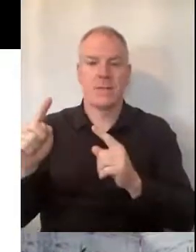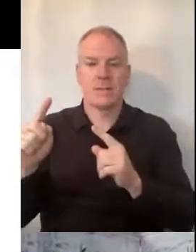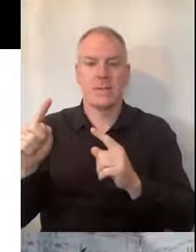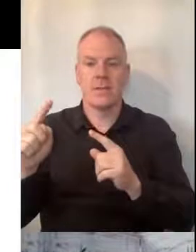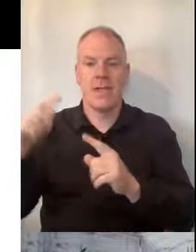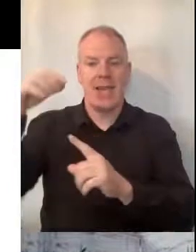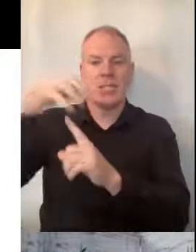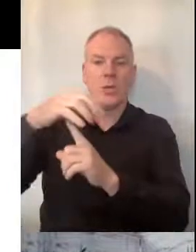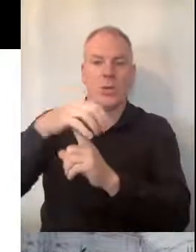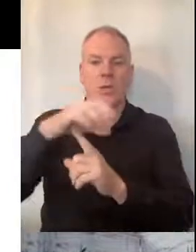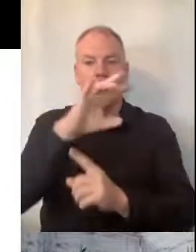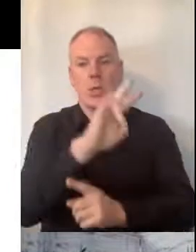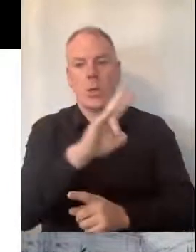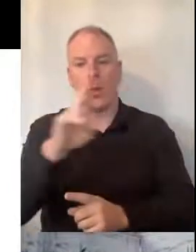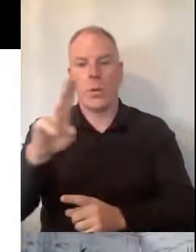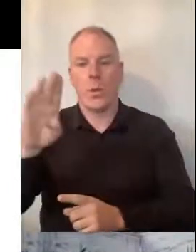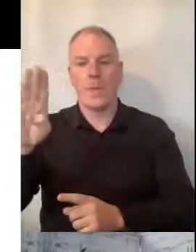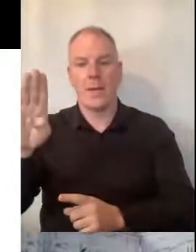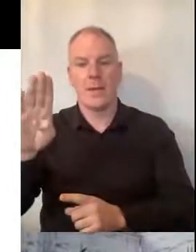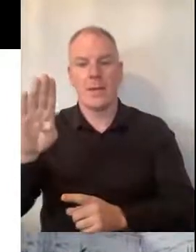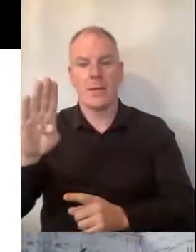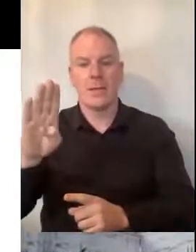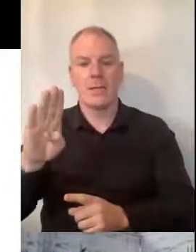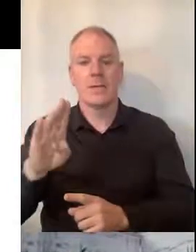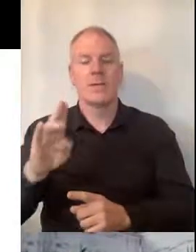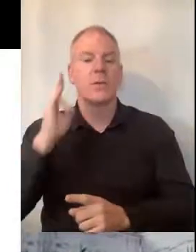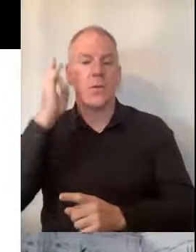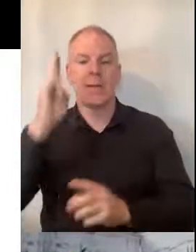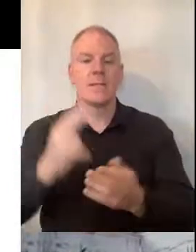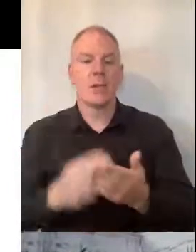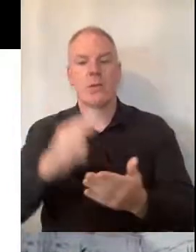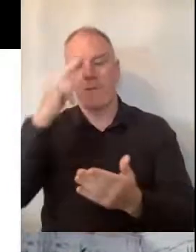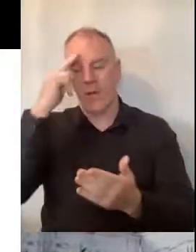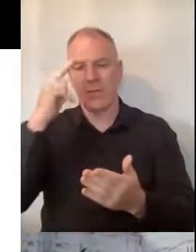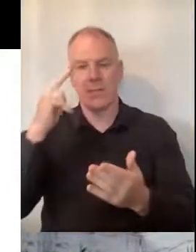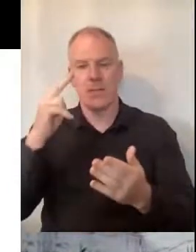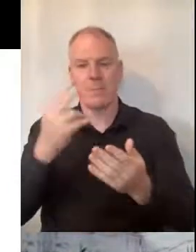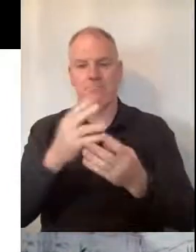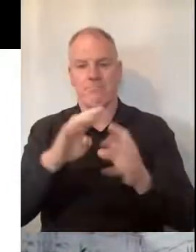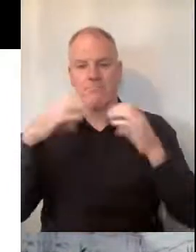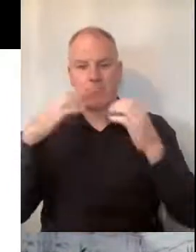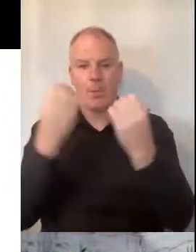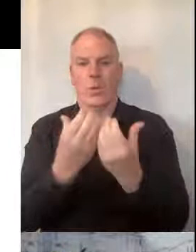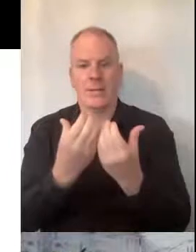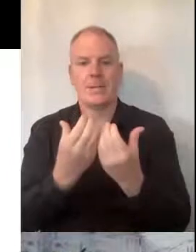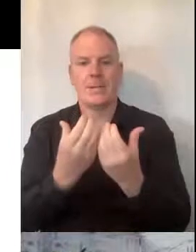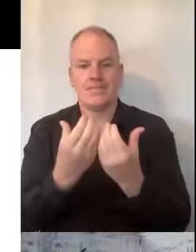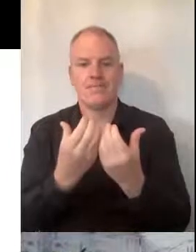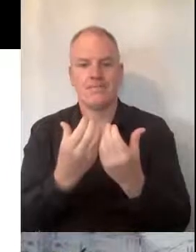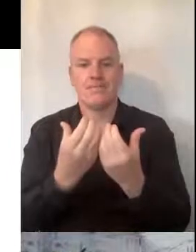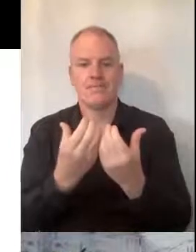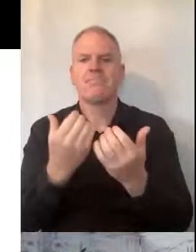and referred to as a QUB community. And you know, we got some great feedback. We got a lot of data of what people